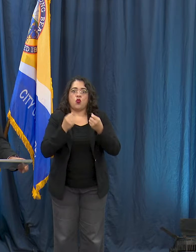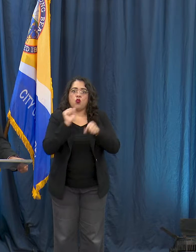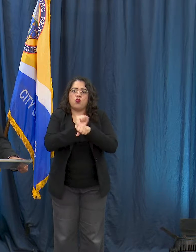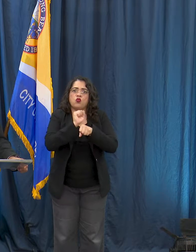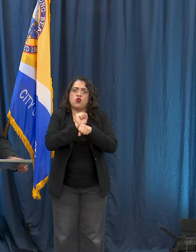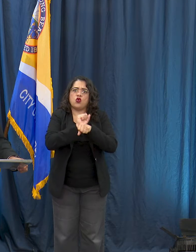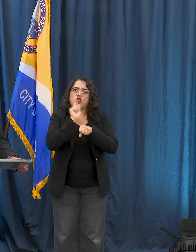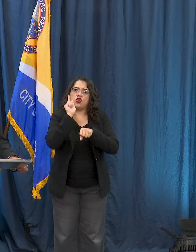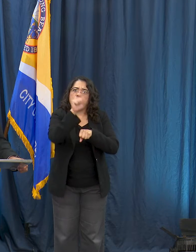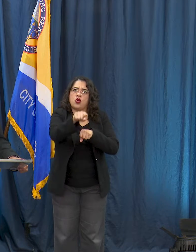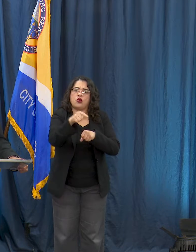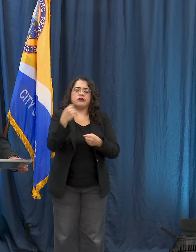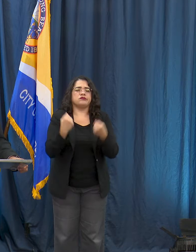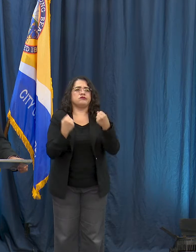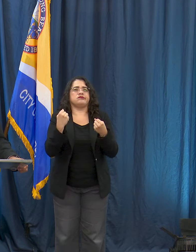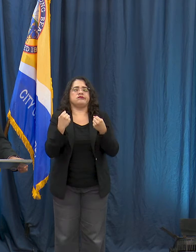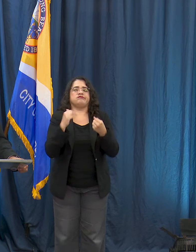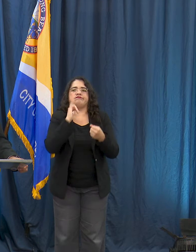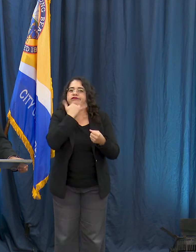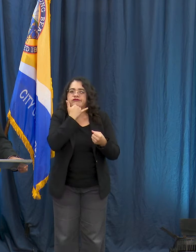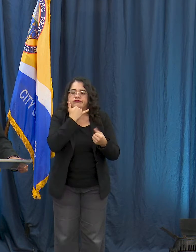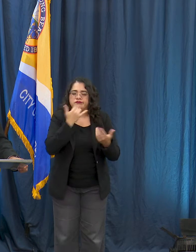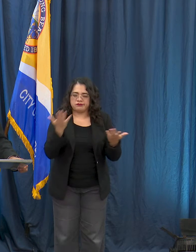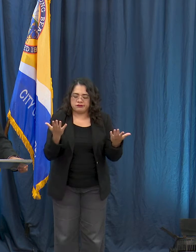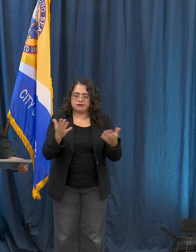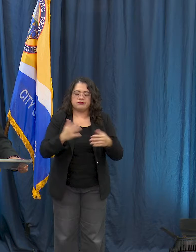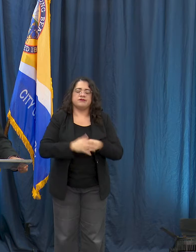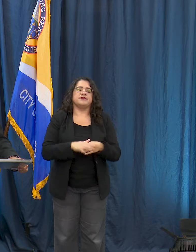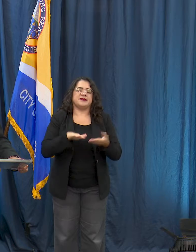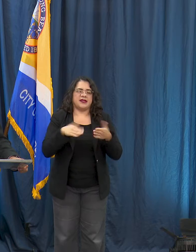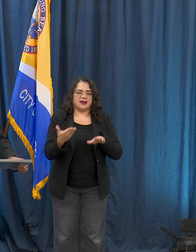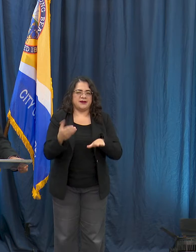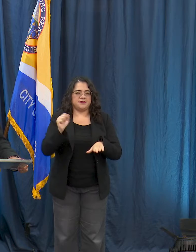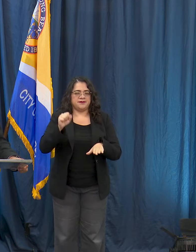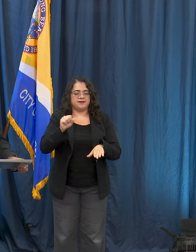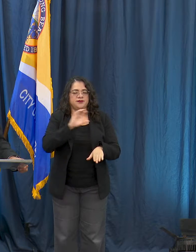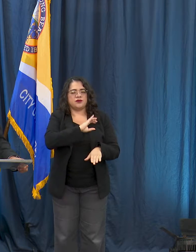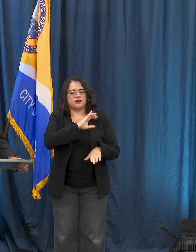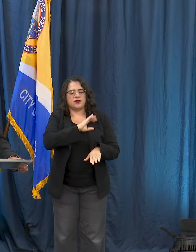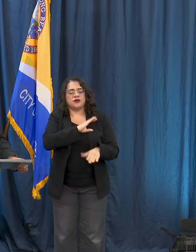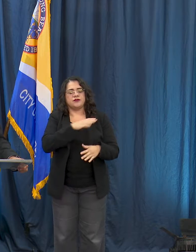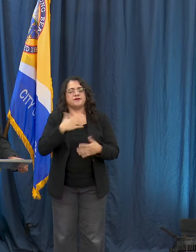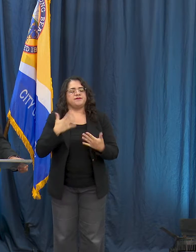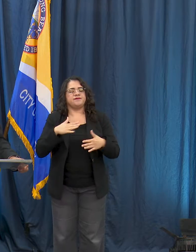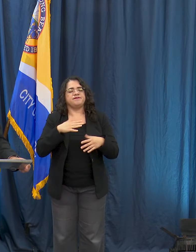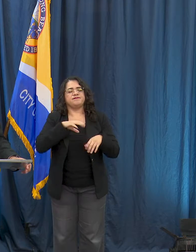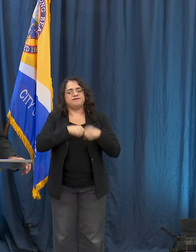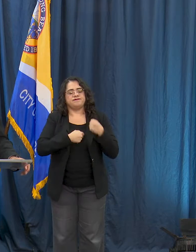to Officer Fischer's family. I also just want to note that